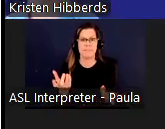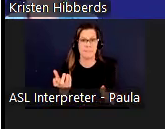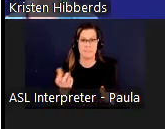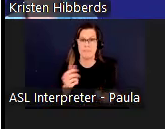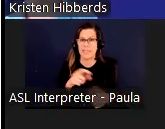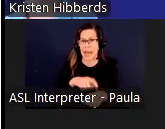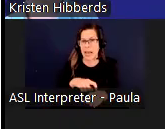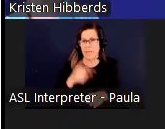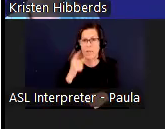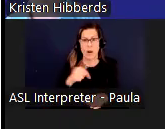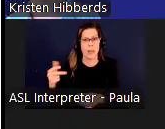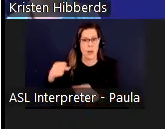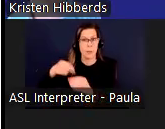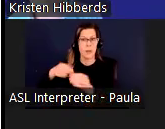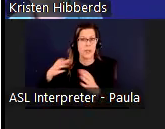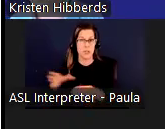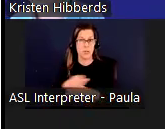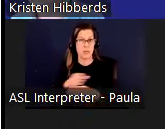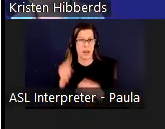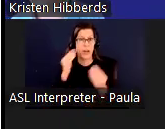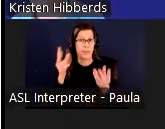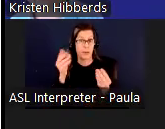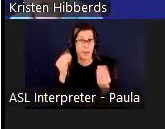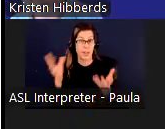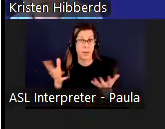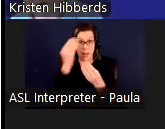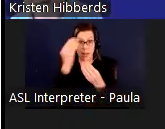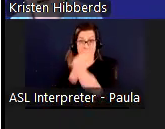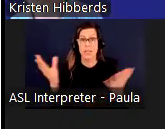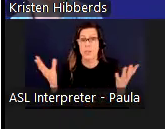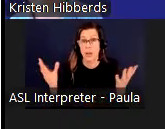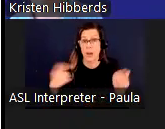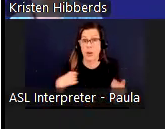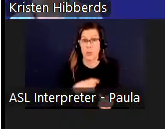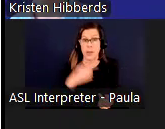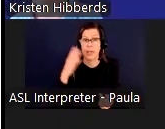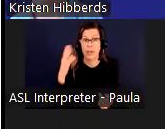I do want to let you all know that we are going to leave the window open for